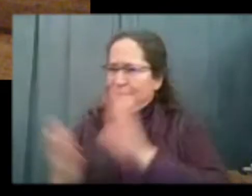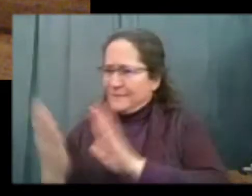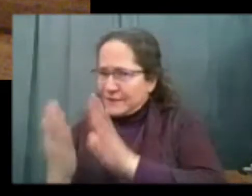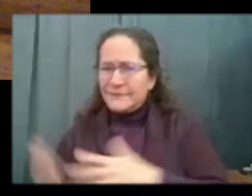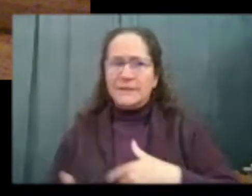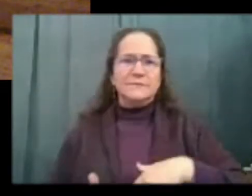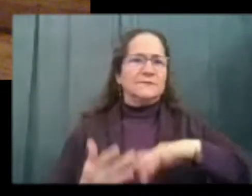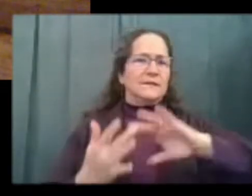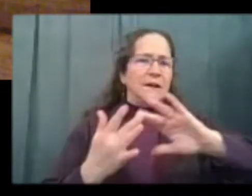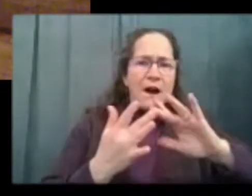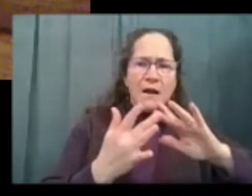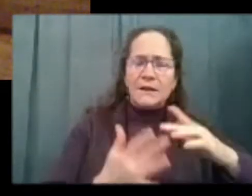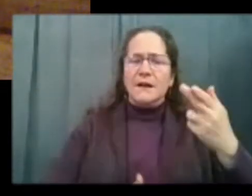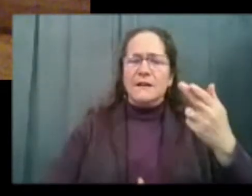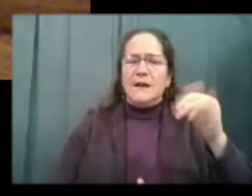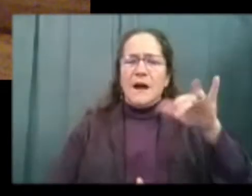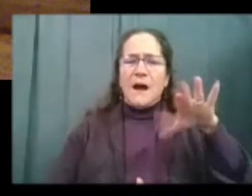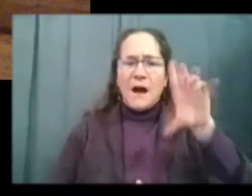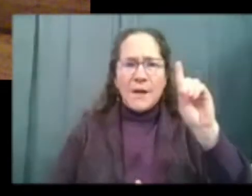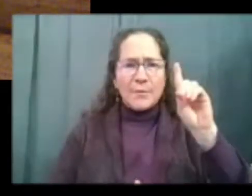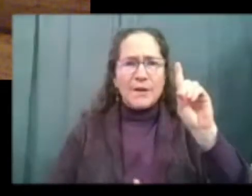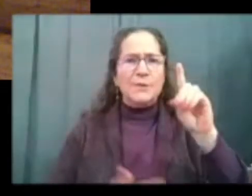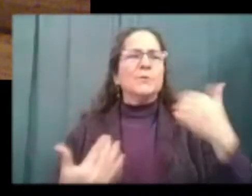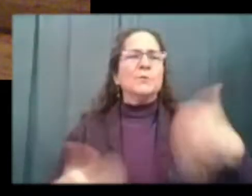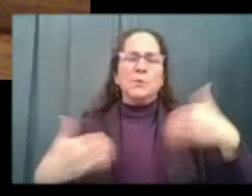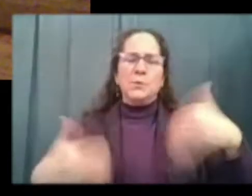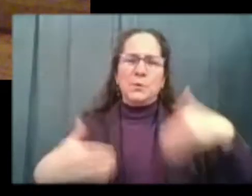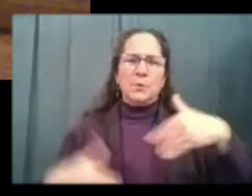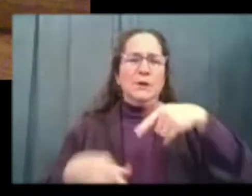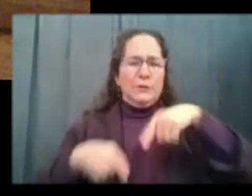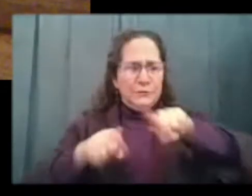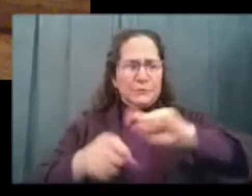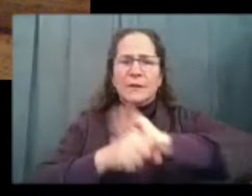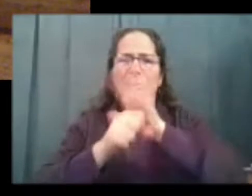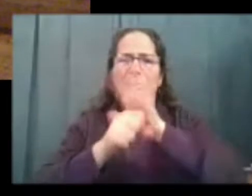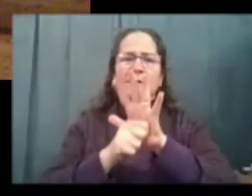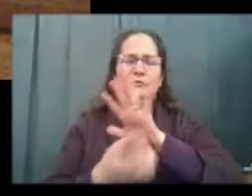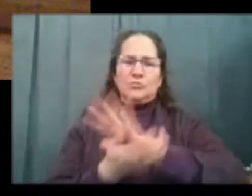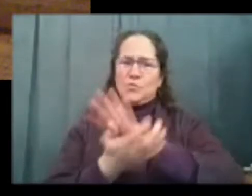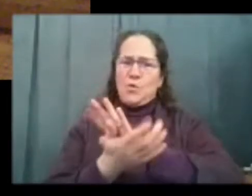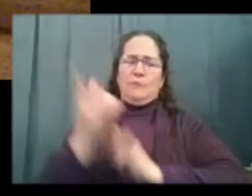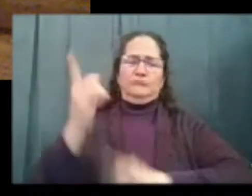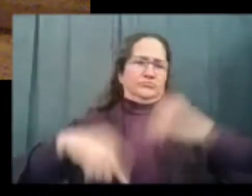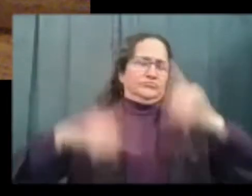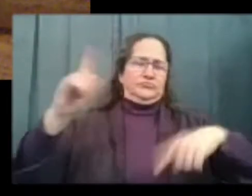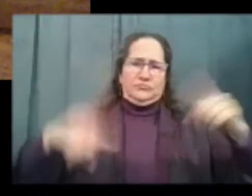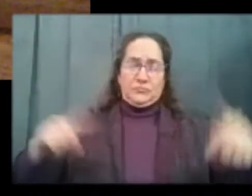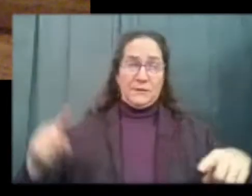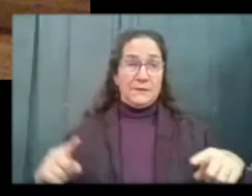school sure has taken many forms during this pandemic. Ensuring all learners have access to the curriculum